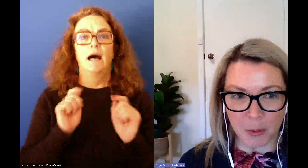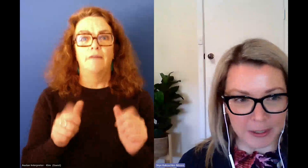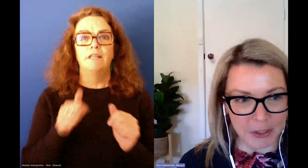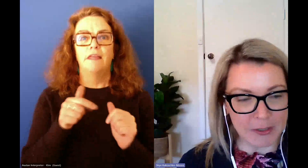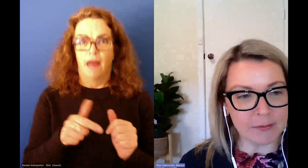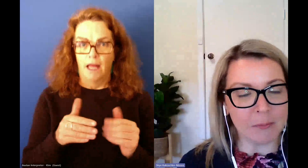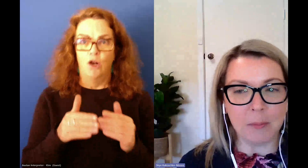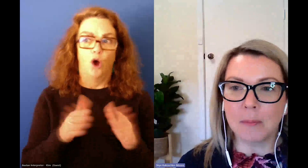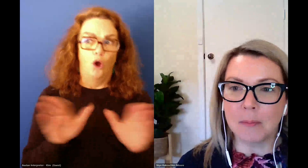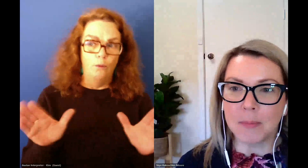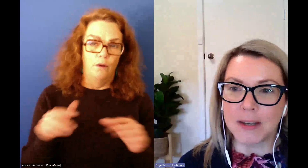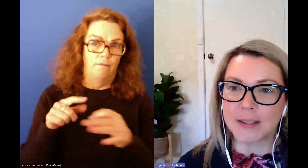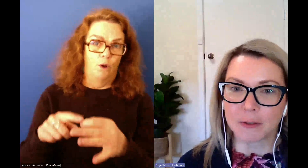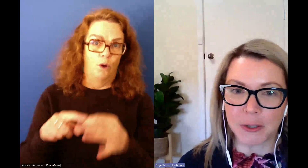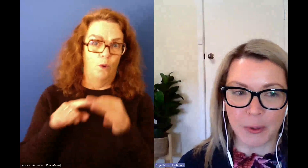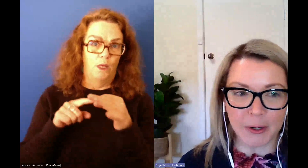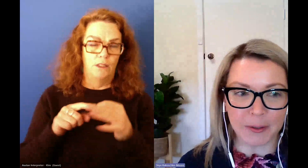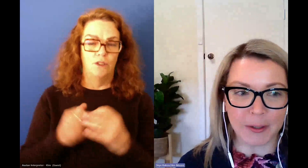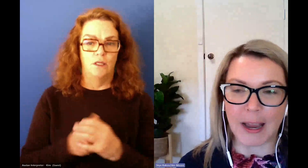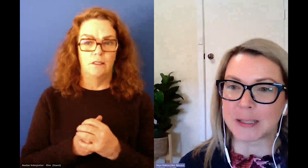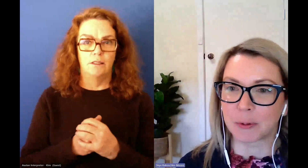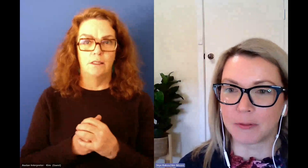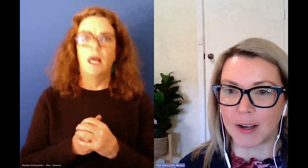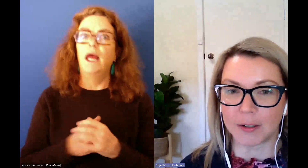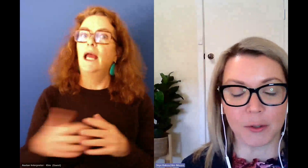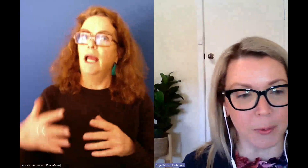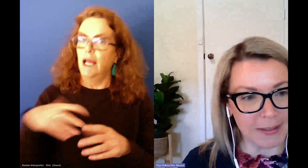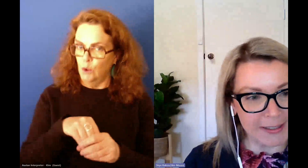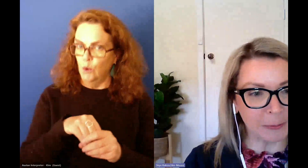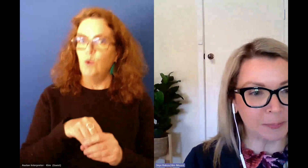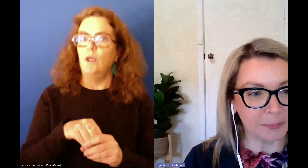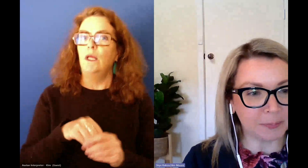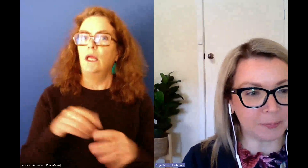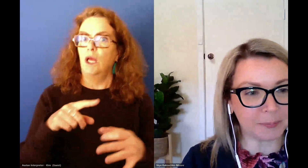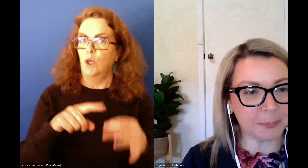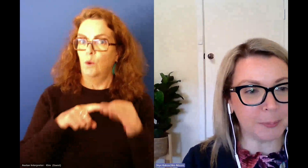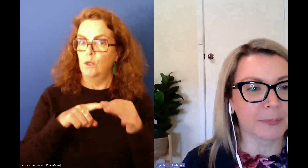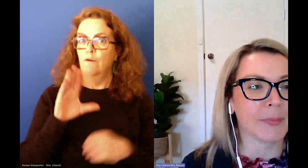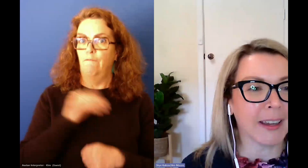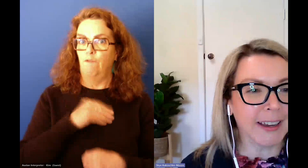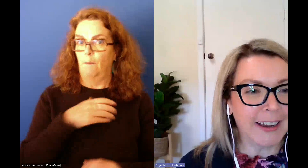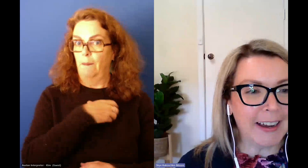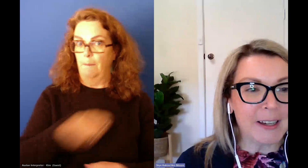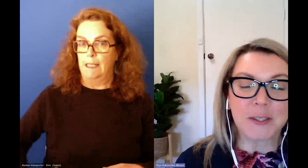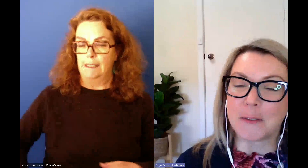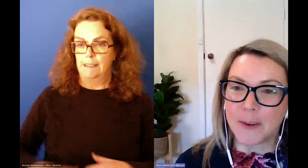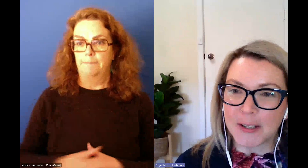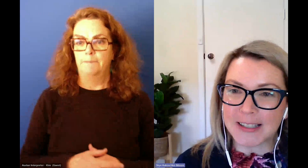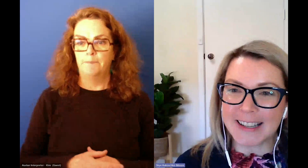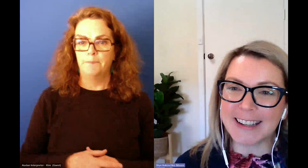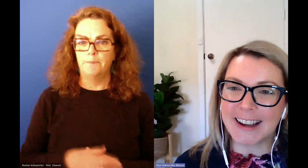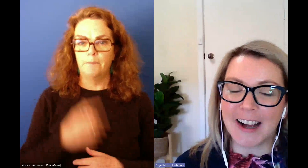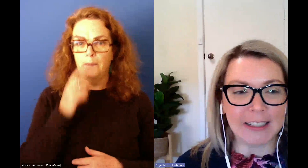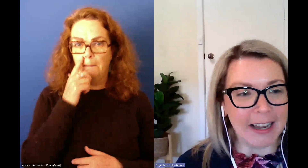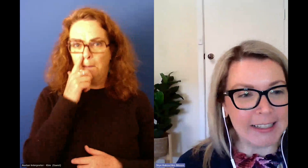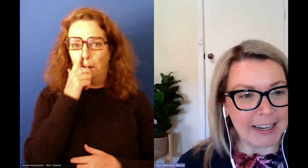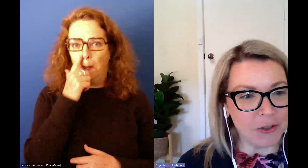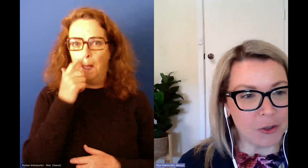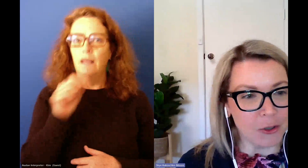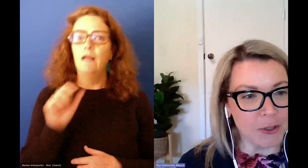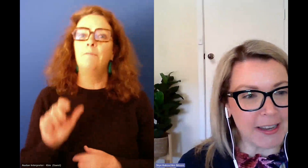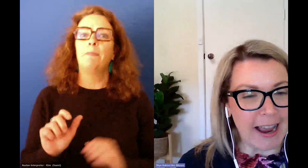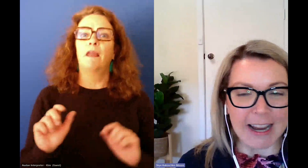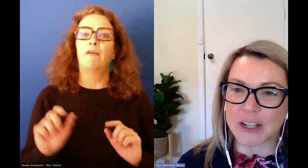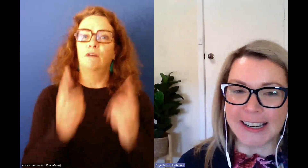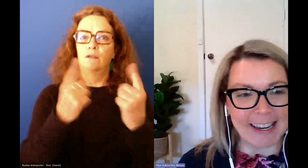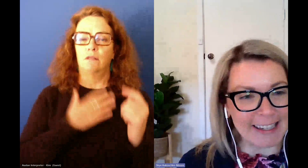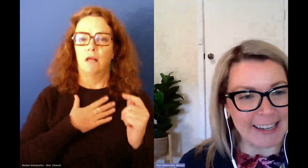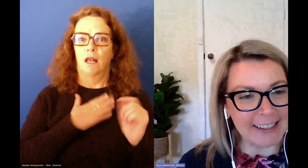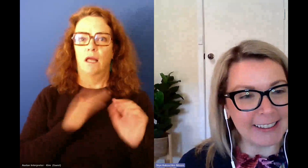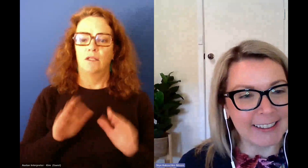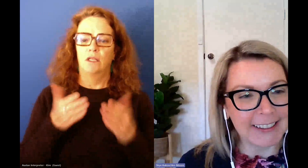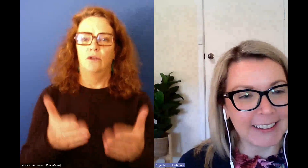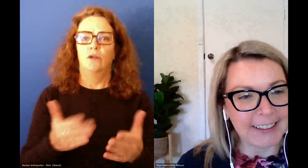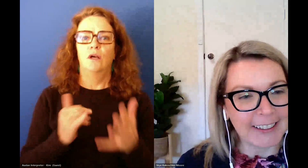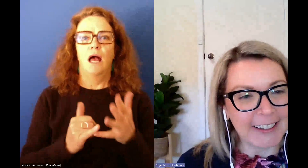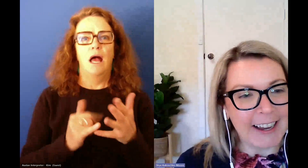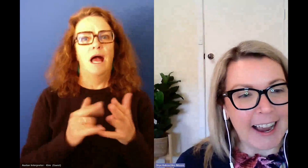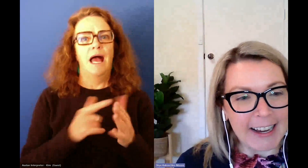a question Minister Rishworth has provided to us. So firstly I'd like to introduce Ashley Keating.